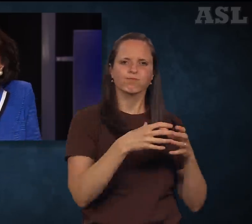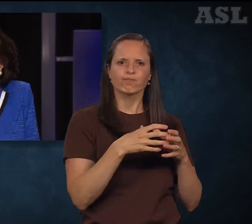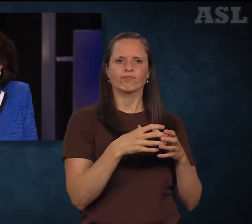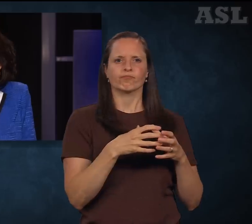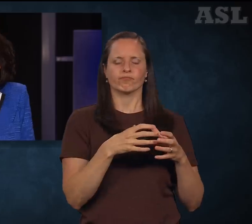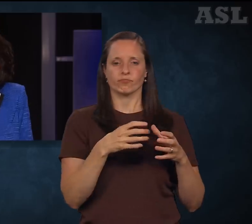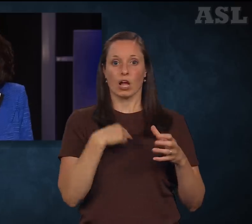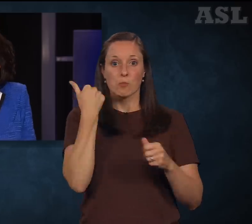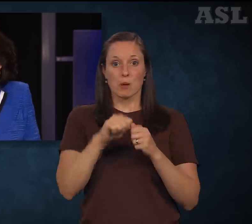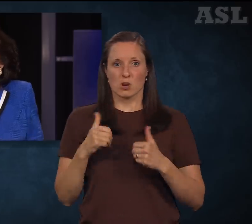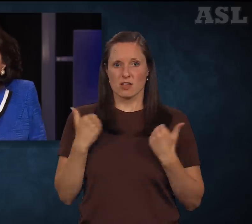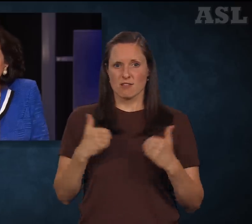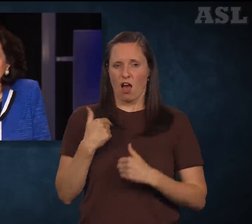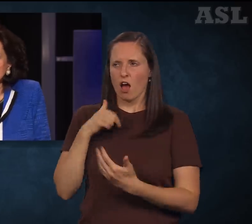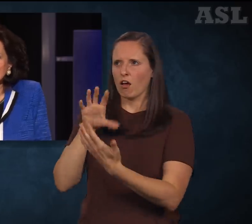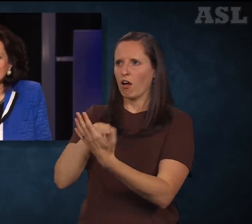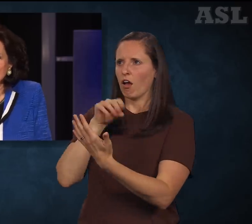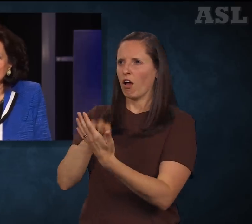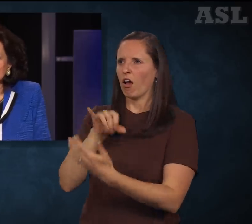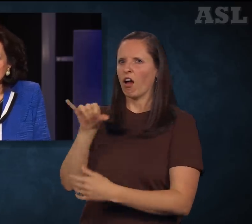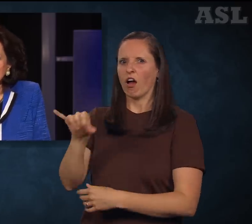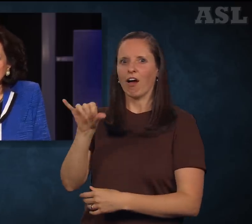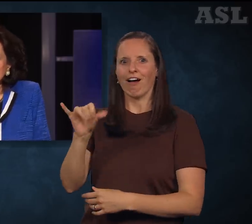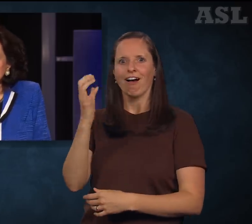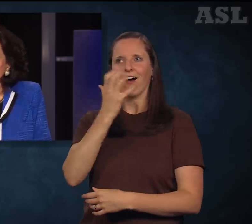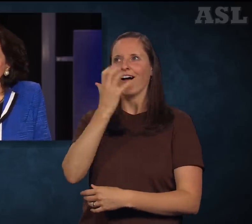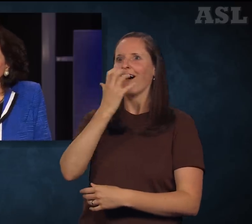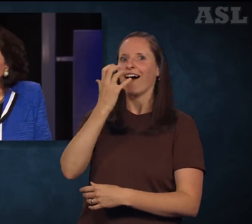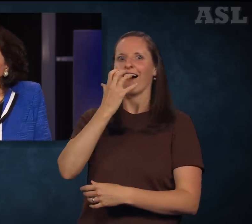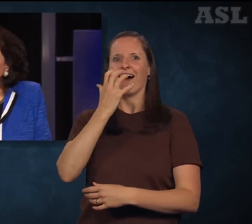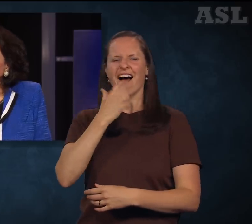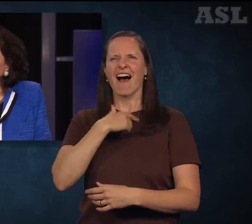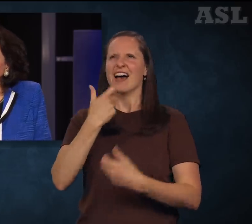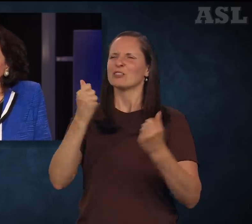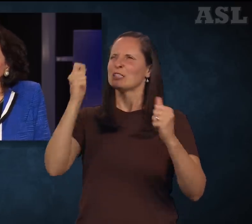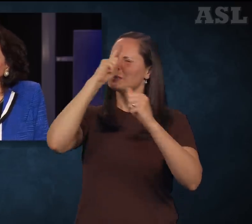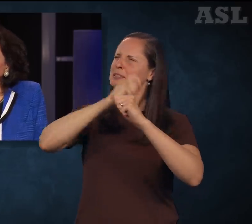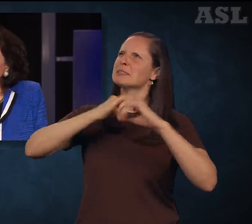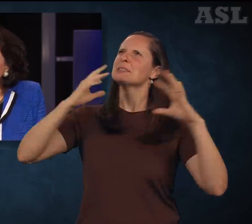ME AND, AT THE SAME TIME,